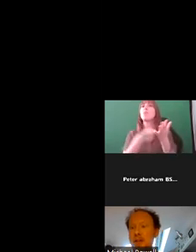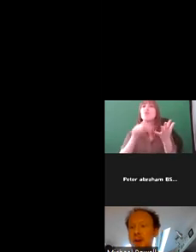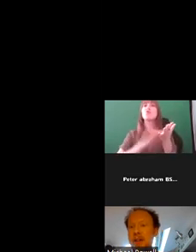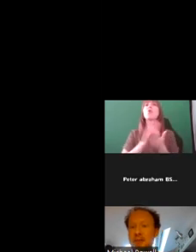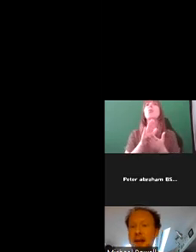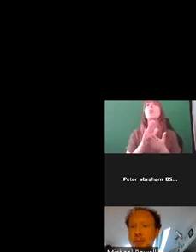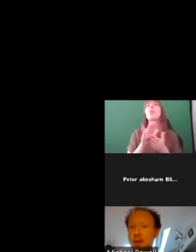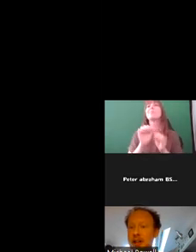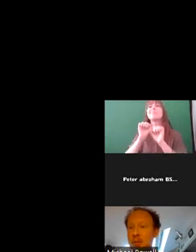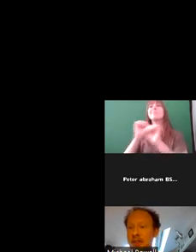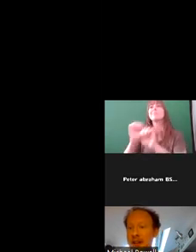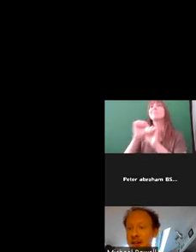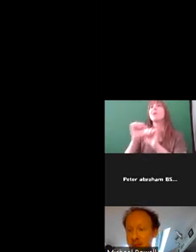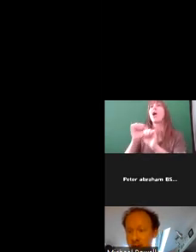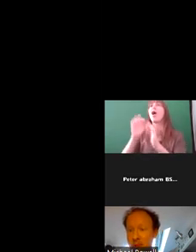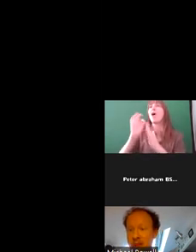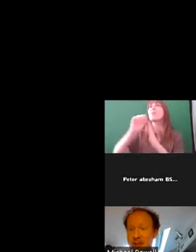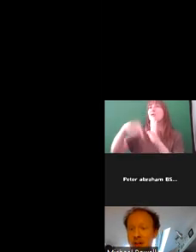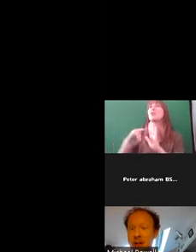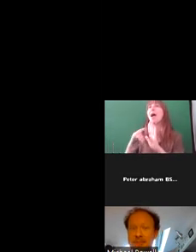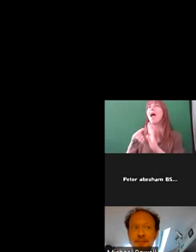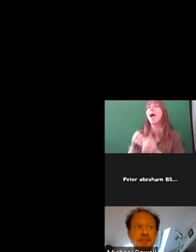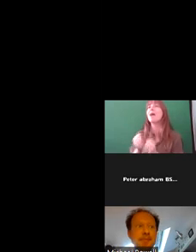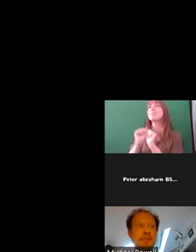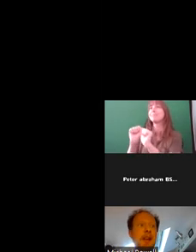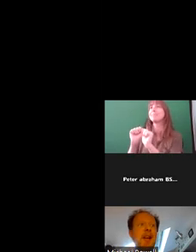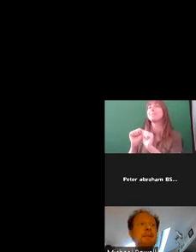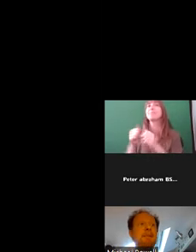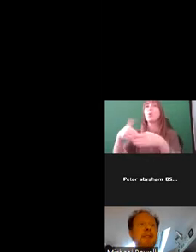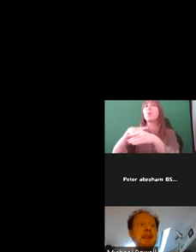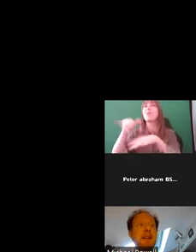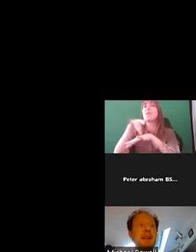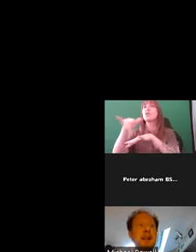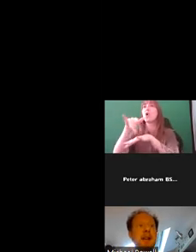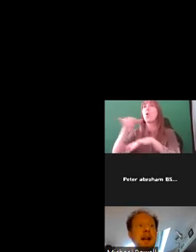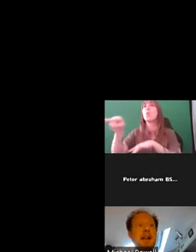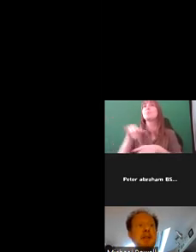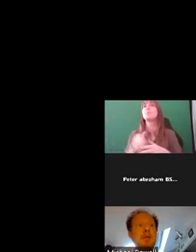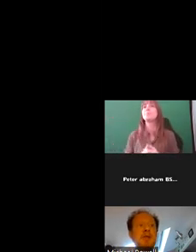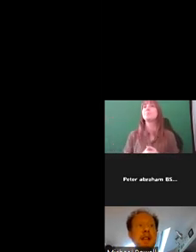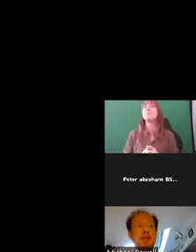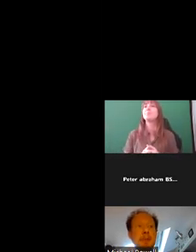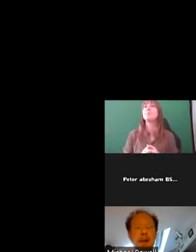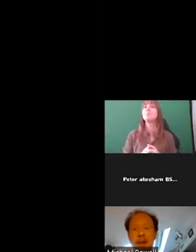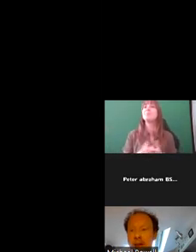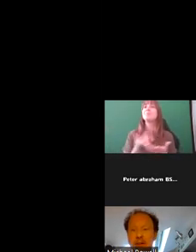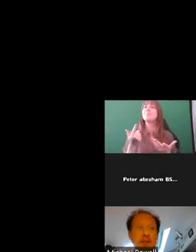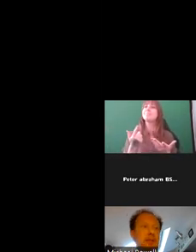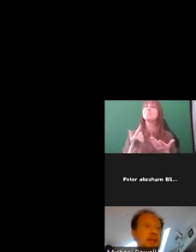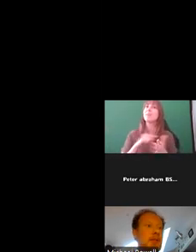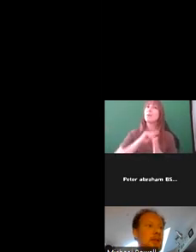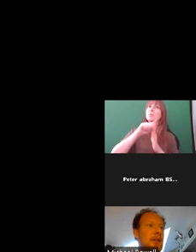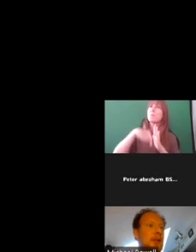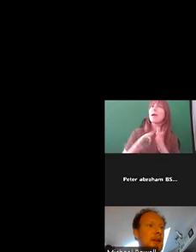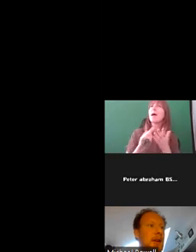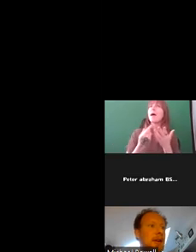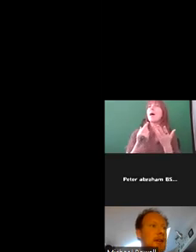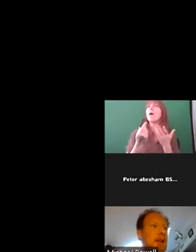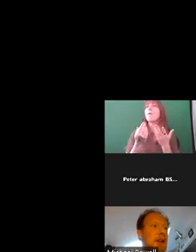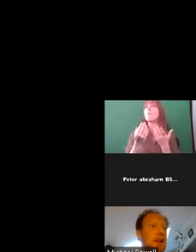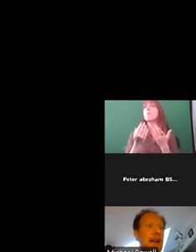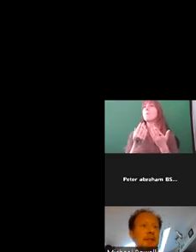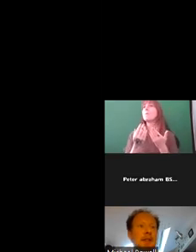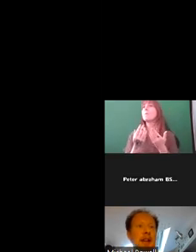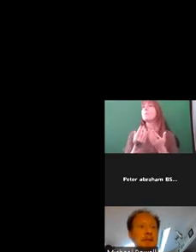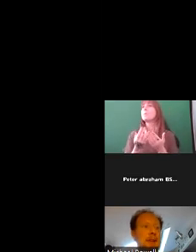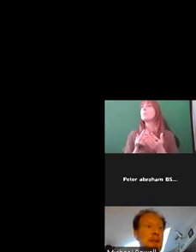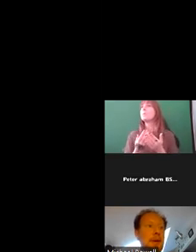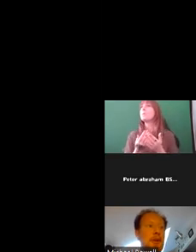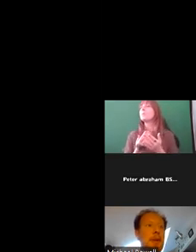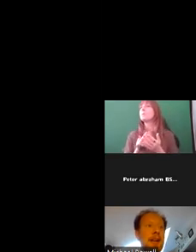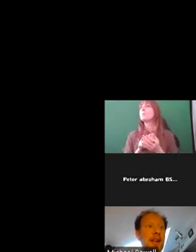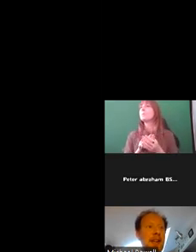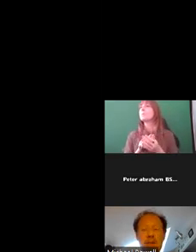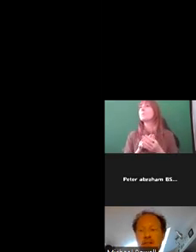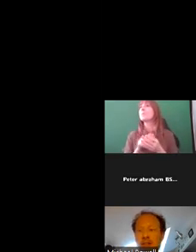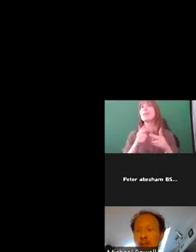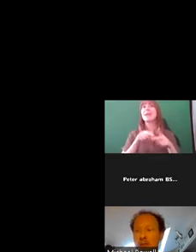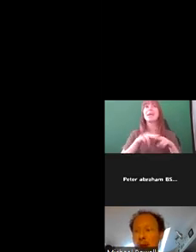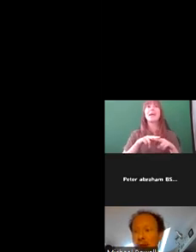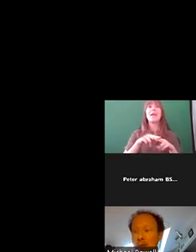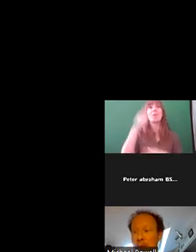her own pet-project within the show. If people don't mind, I'll read you the intro panel from